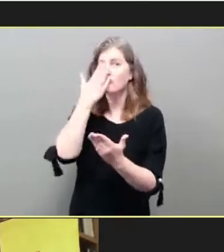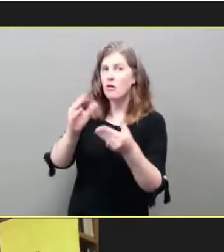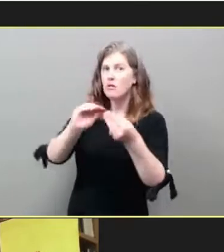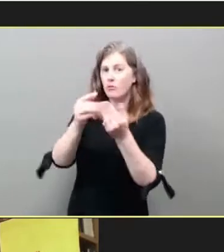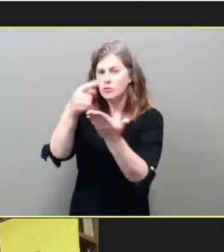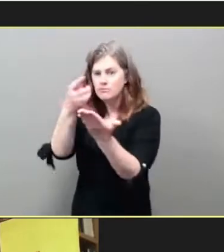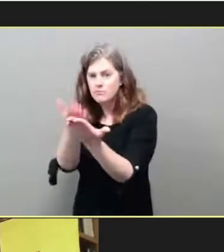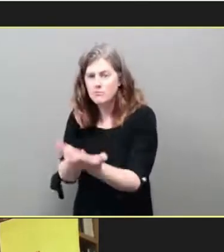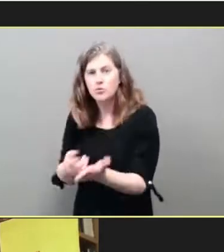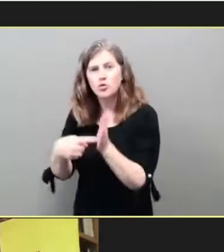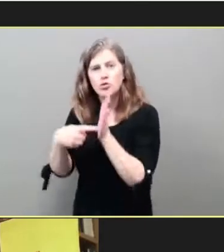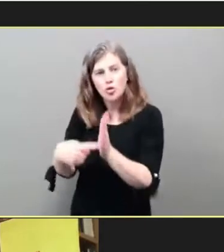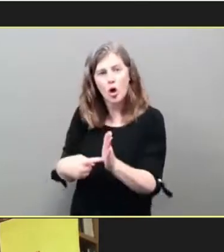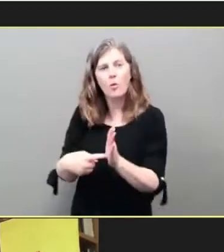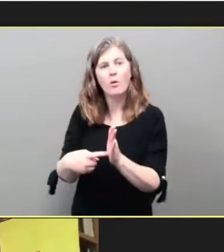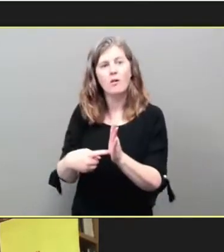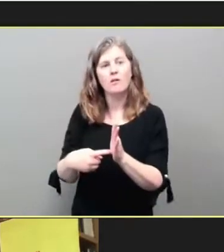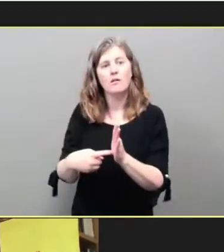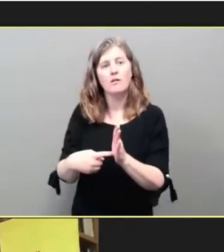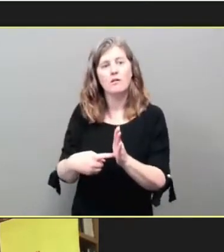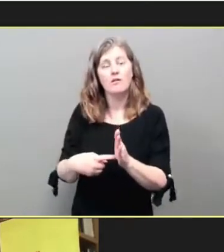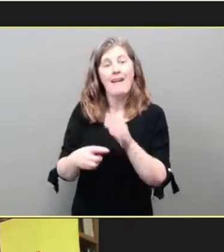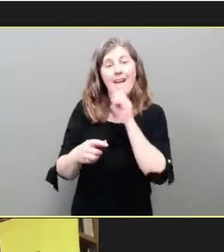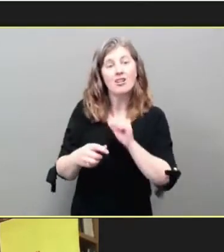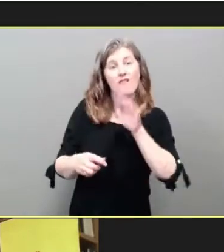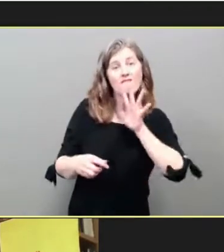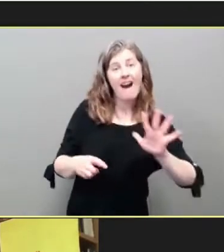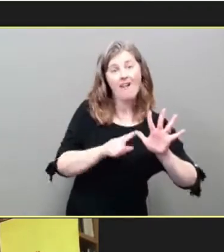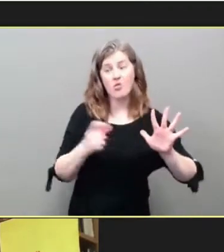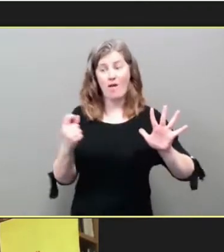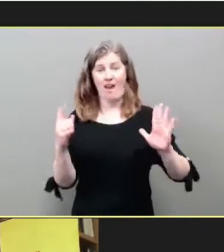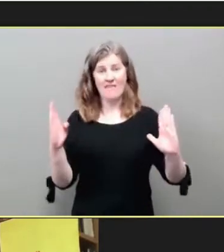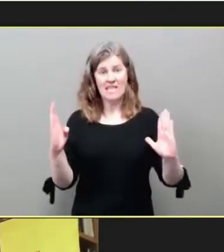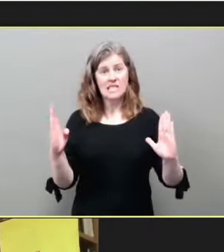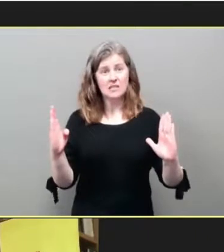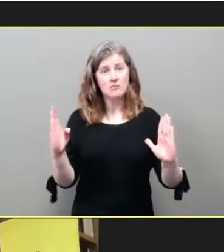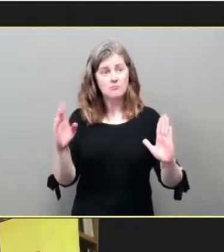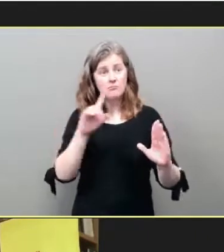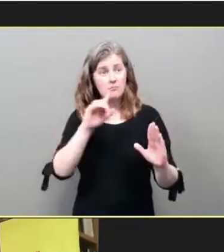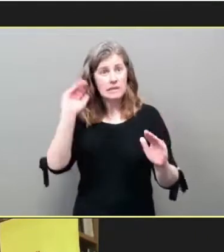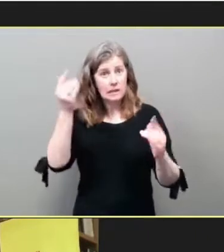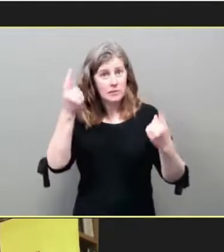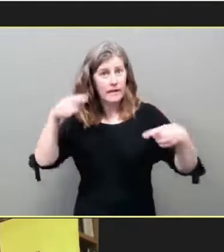vaccinating 5-11 year olds, it was effective as it is with other age